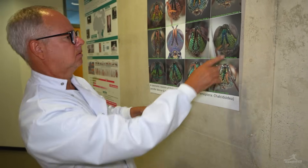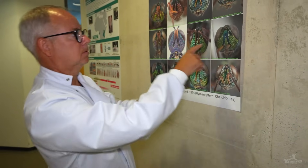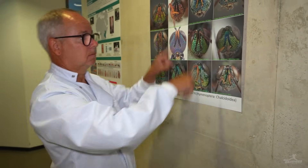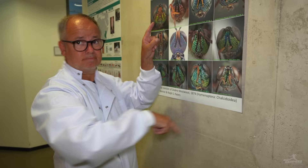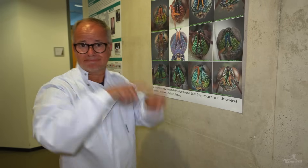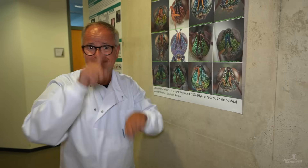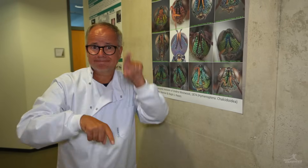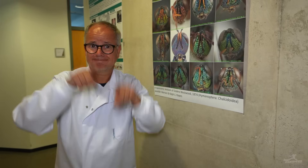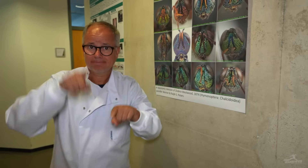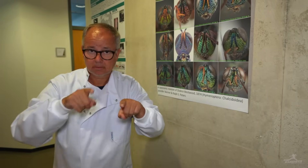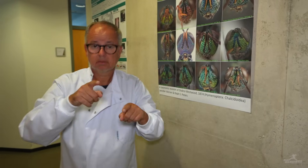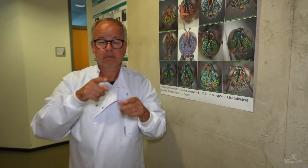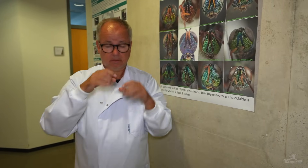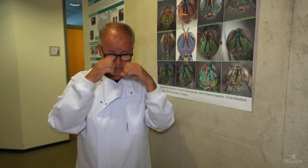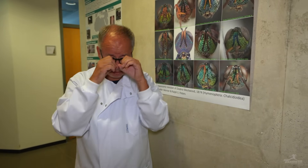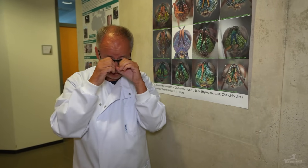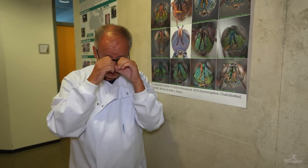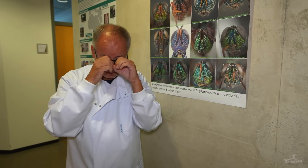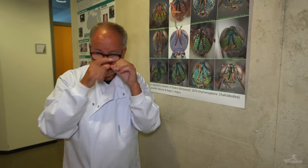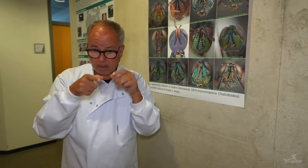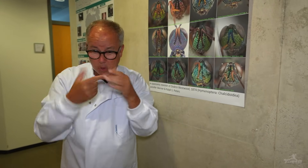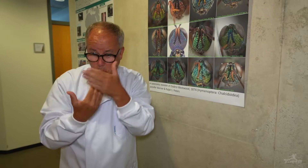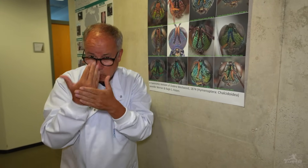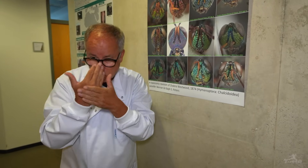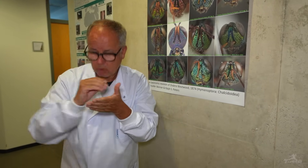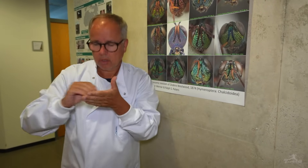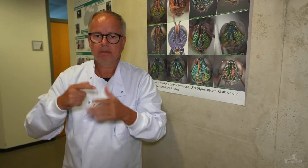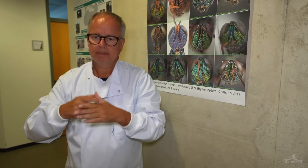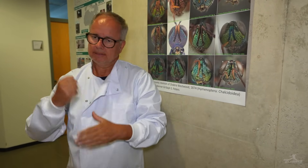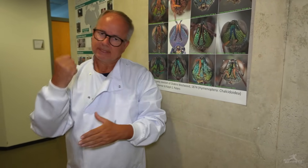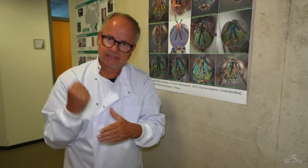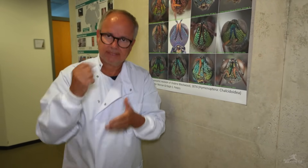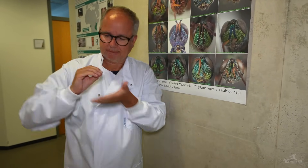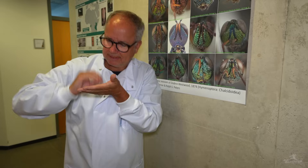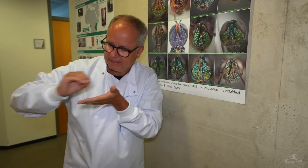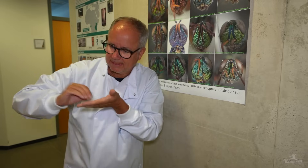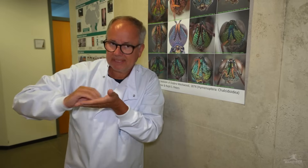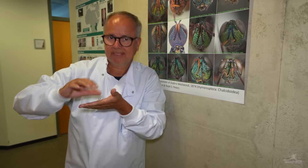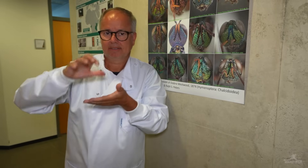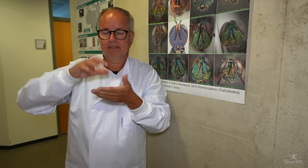Take a look at these differences. When new discoveries are made, they’re documented.